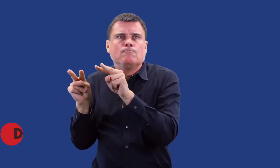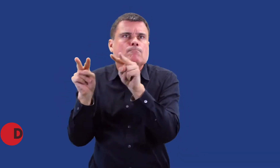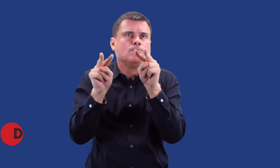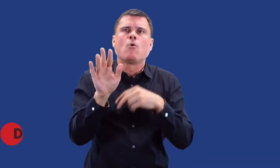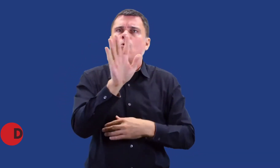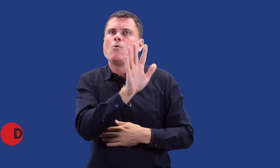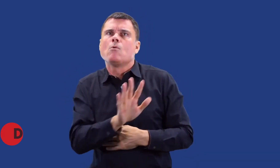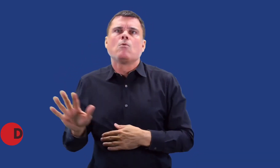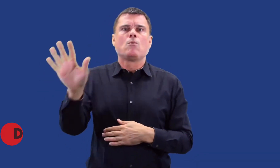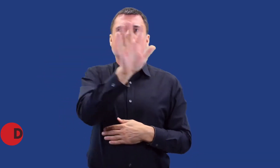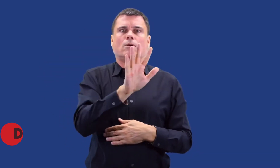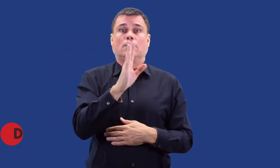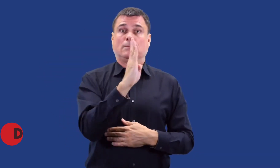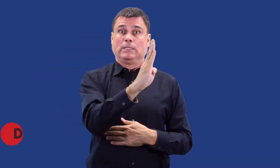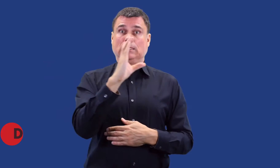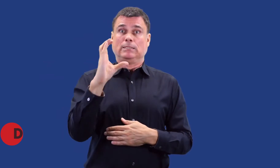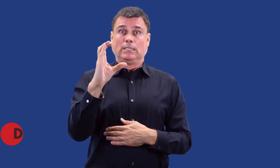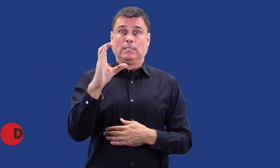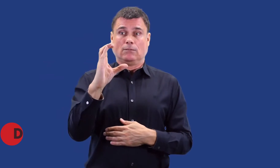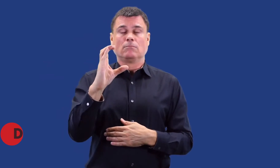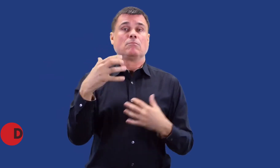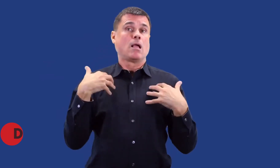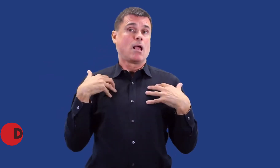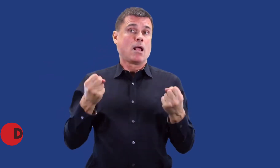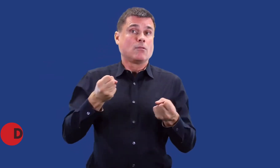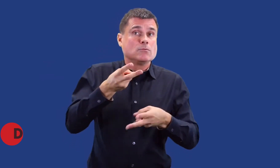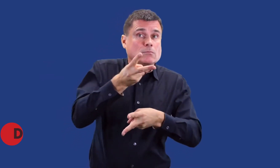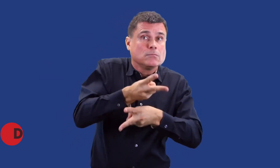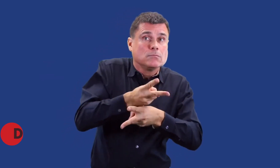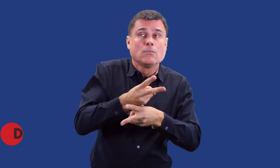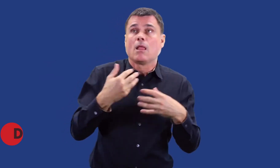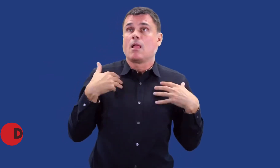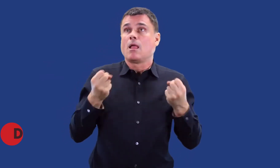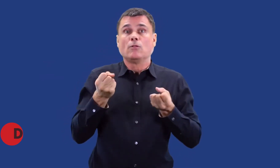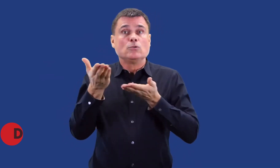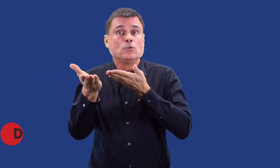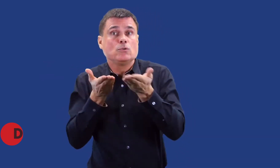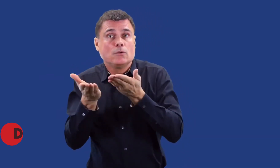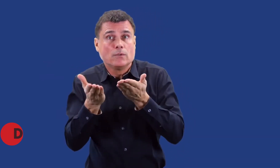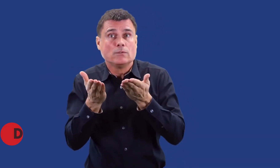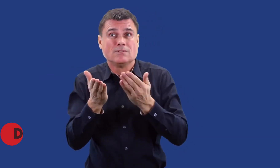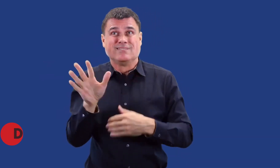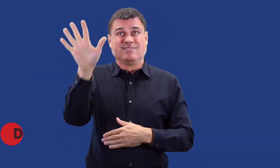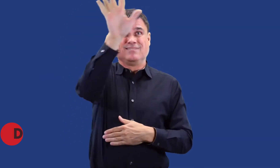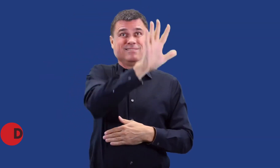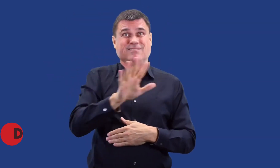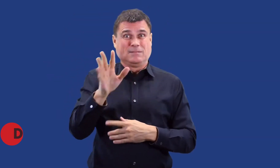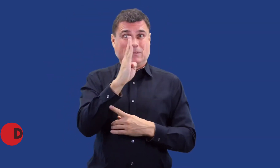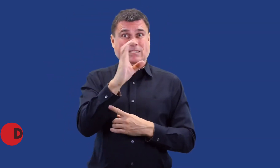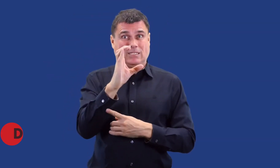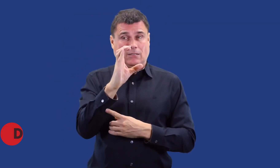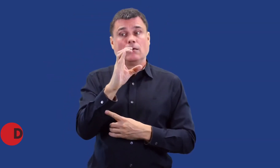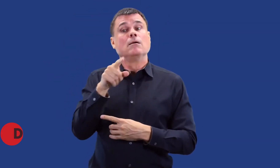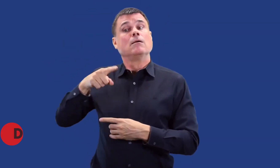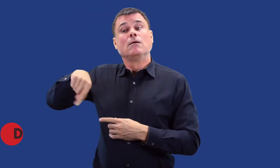to oversee healthcare and health services across BC.